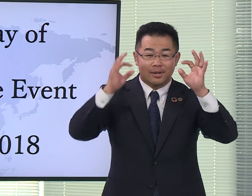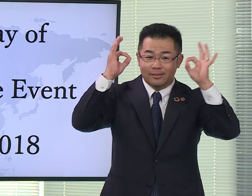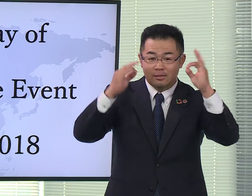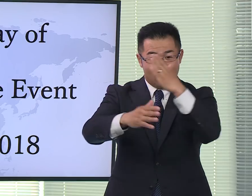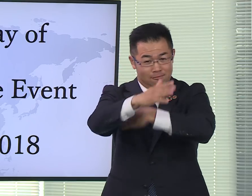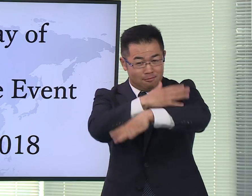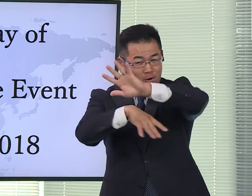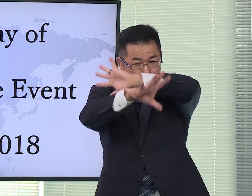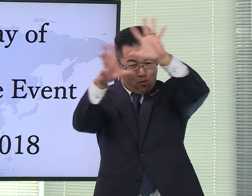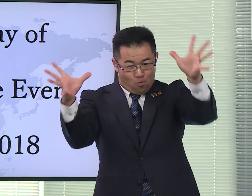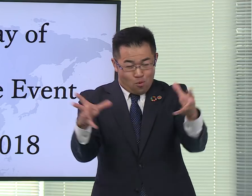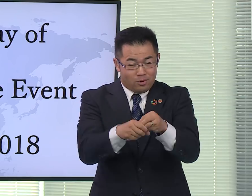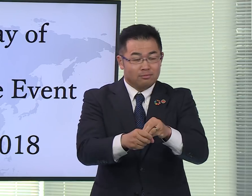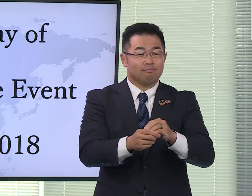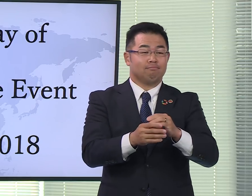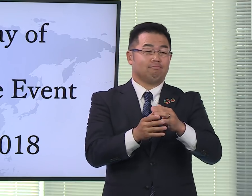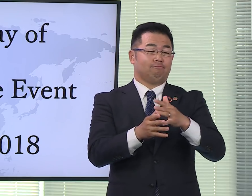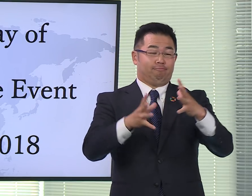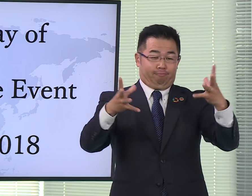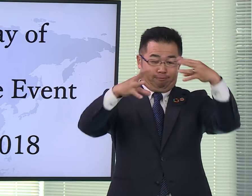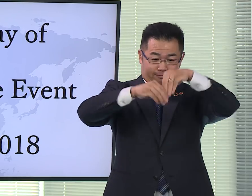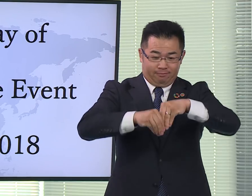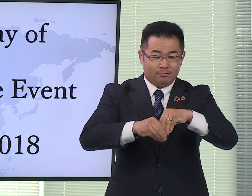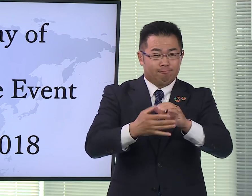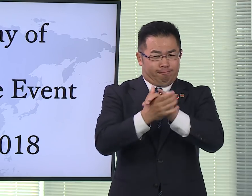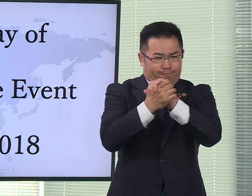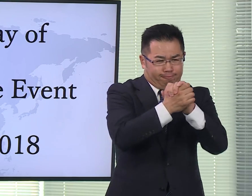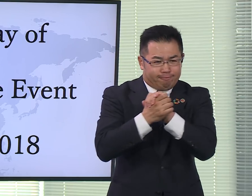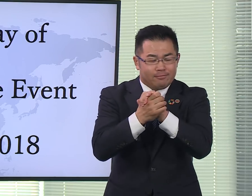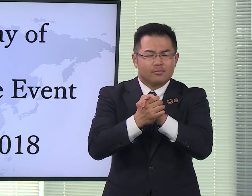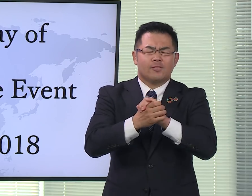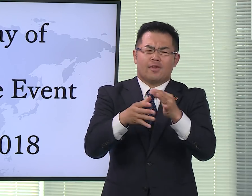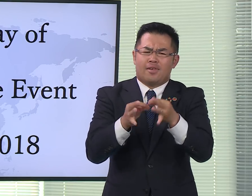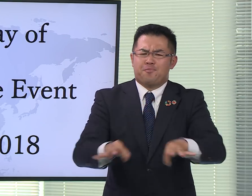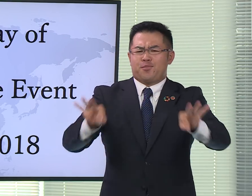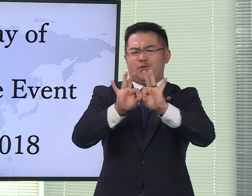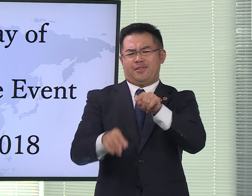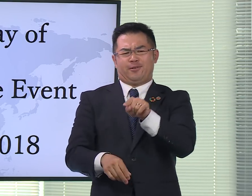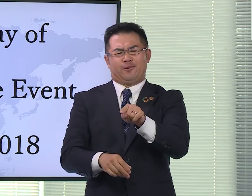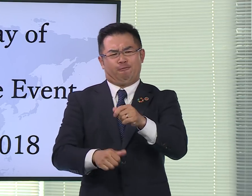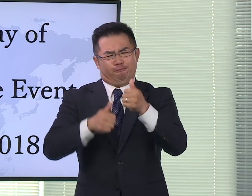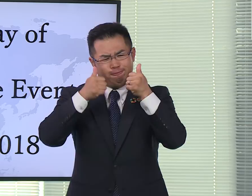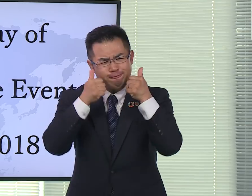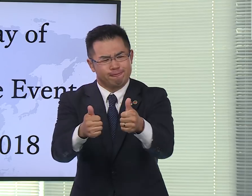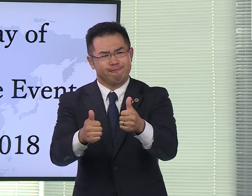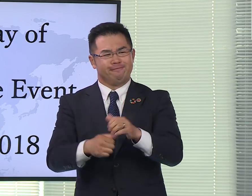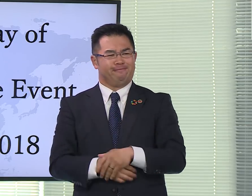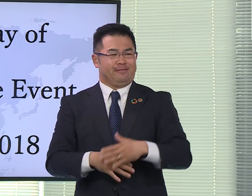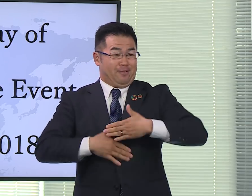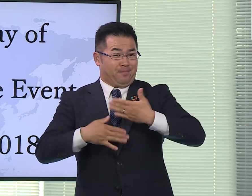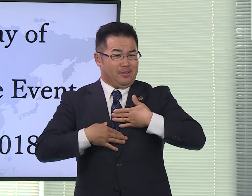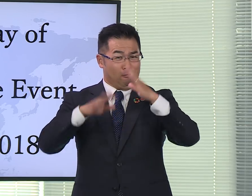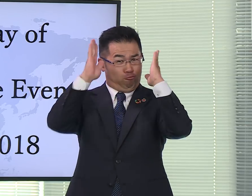So we need to bear that in mind. >> YASUNORI SHIMAMOTO: Right. Globally, each country, the whole world over, whether there are hearing -- you know, we come from a very diverse